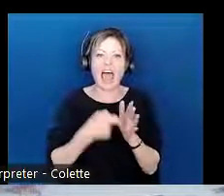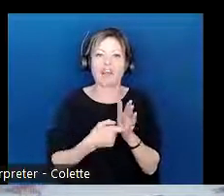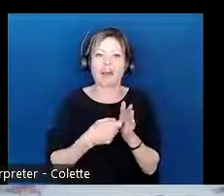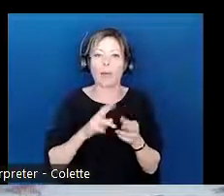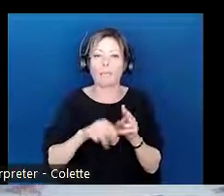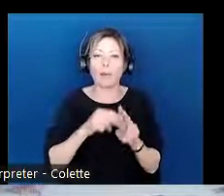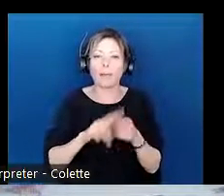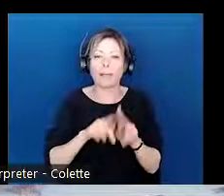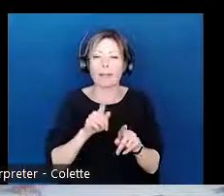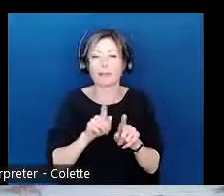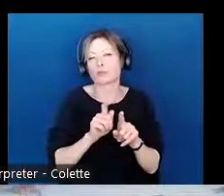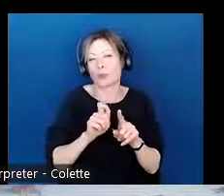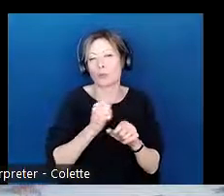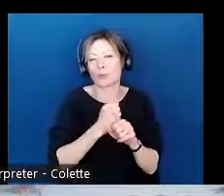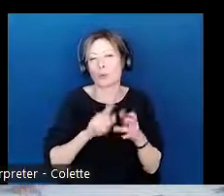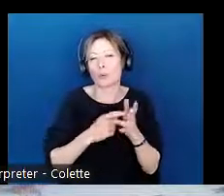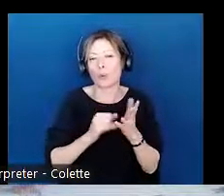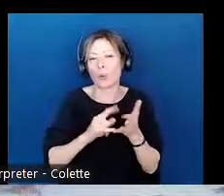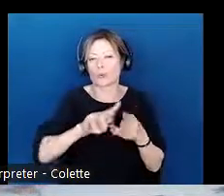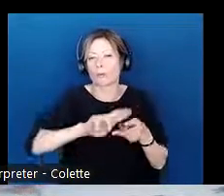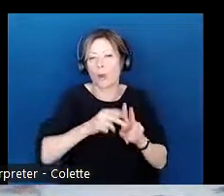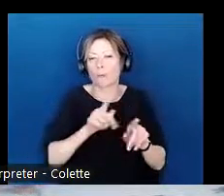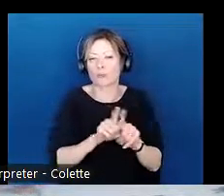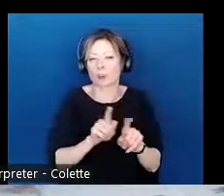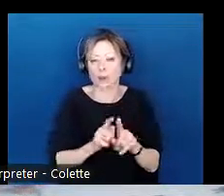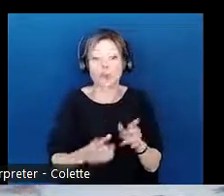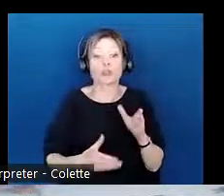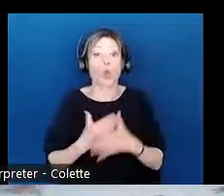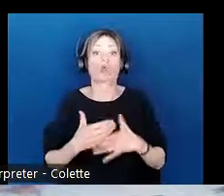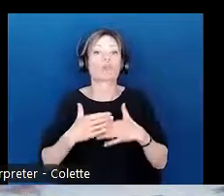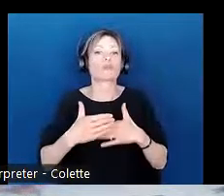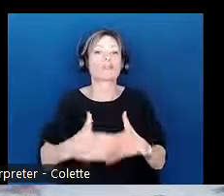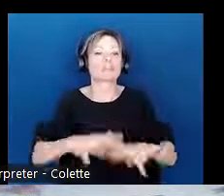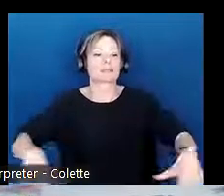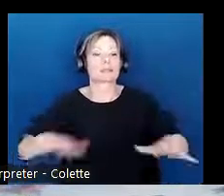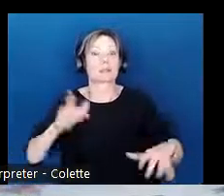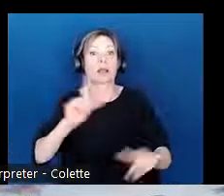it changes over the seasons. When they have their site visit it's actually it's winter and its